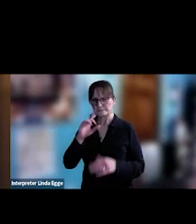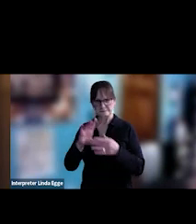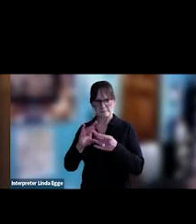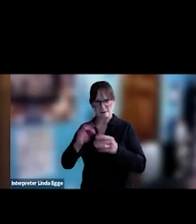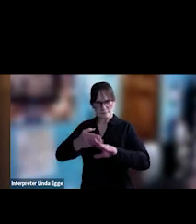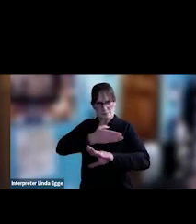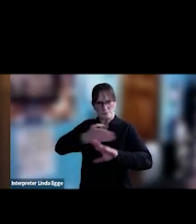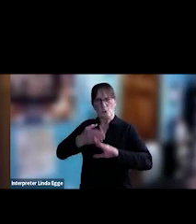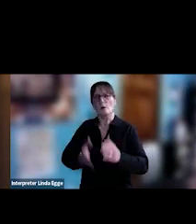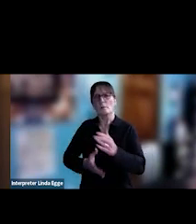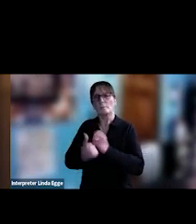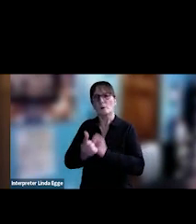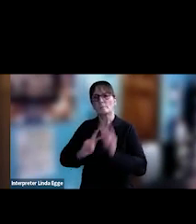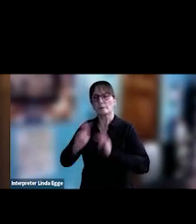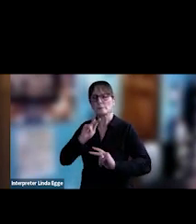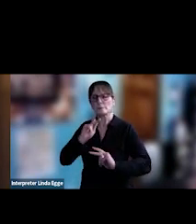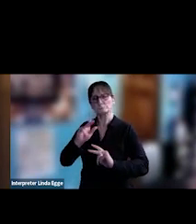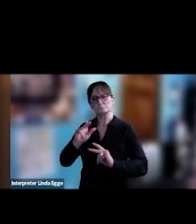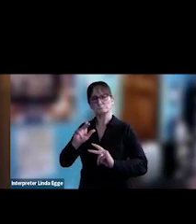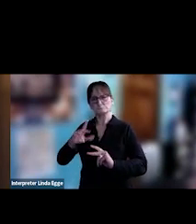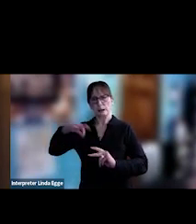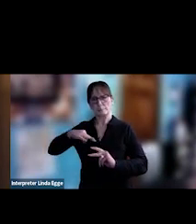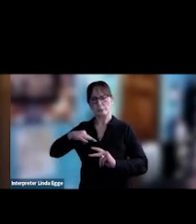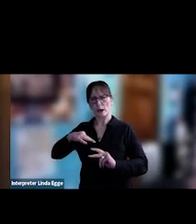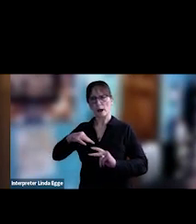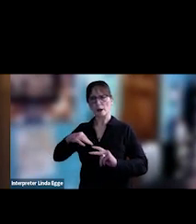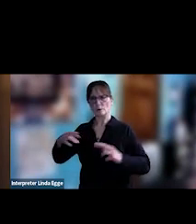most people apply for retirement benefits online.